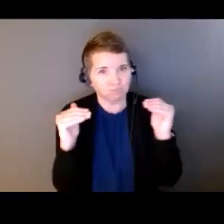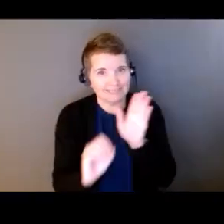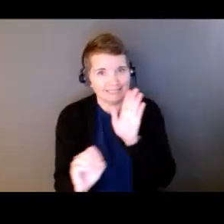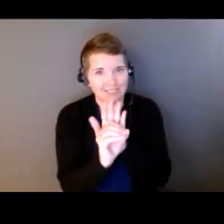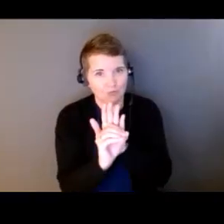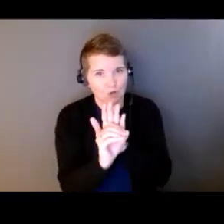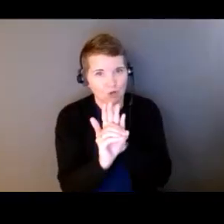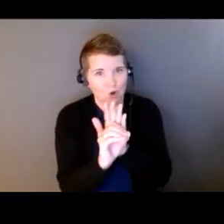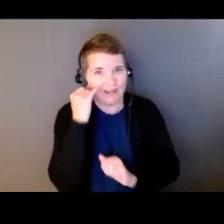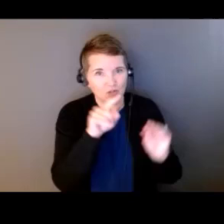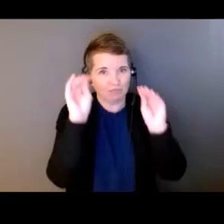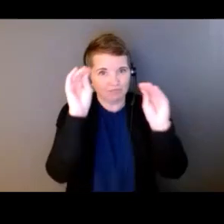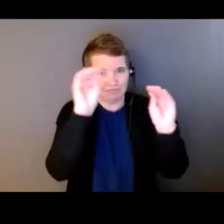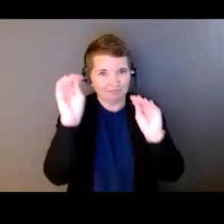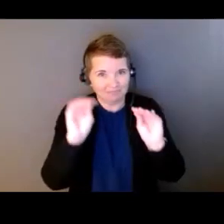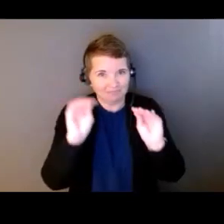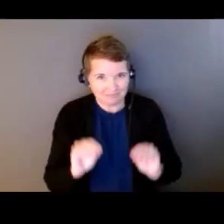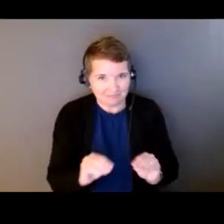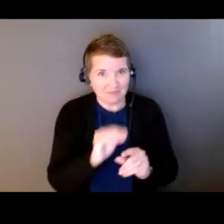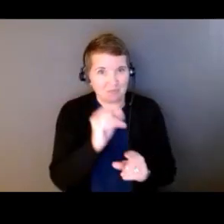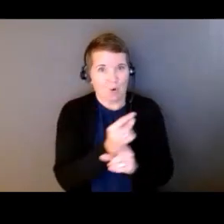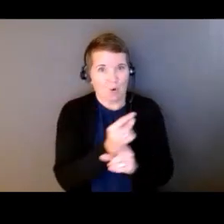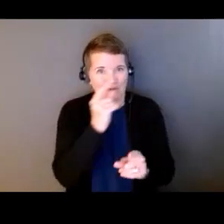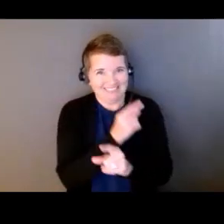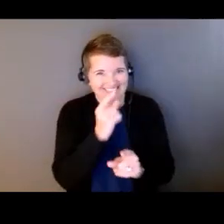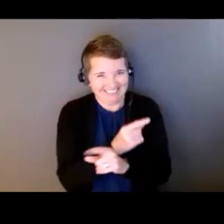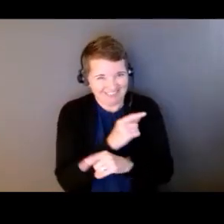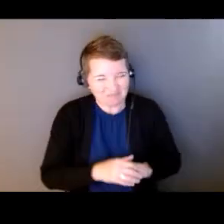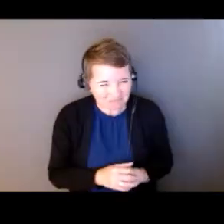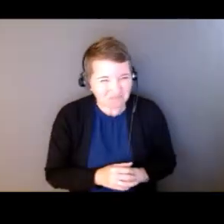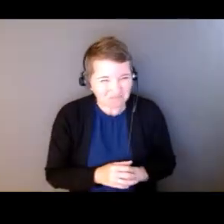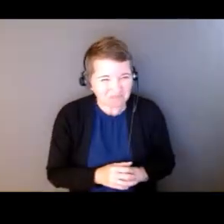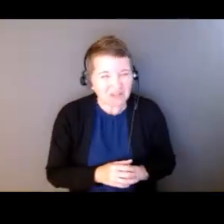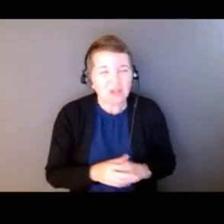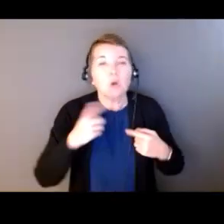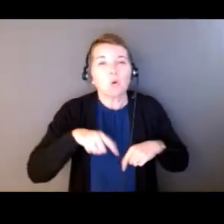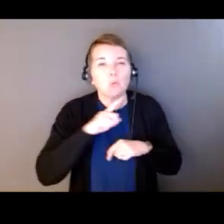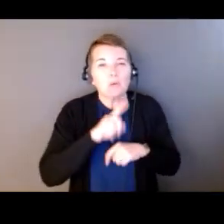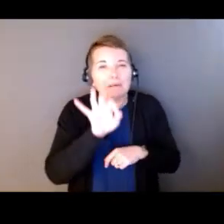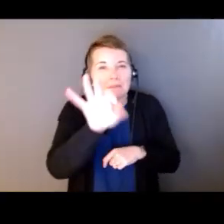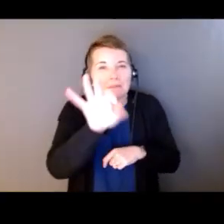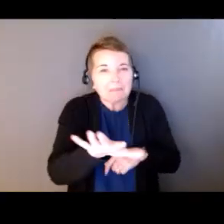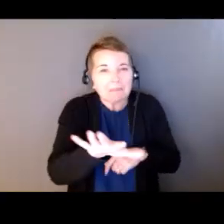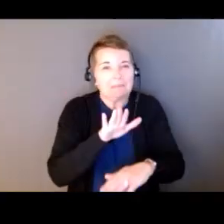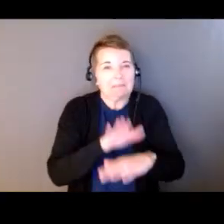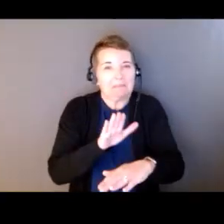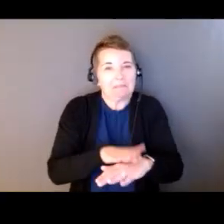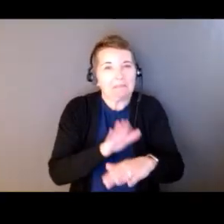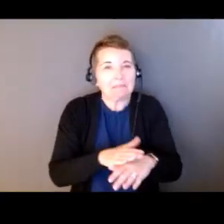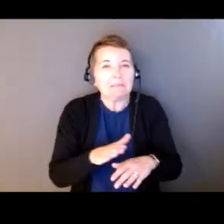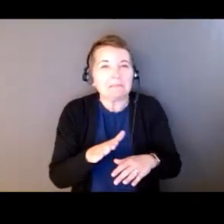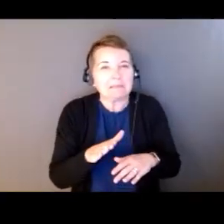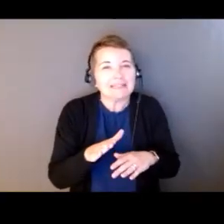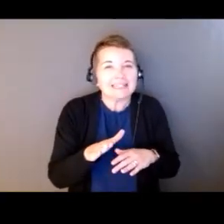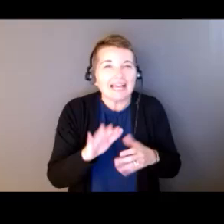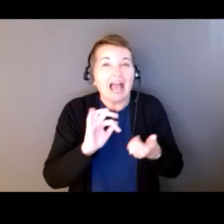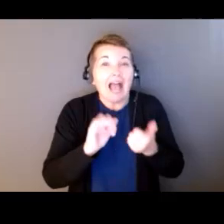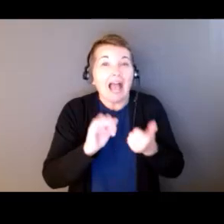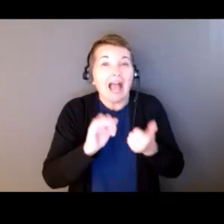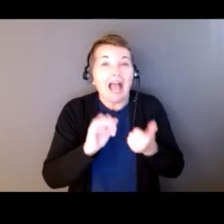So we'll give you some tips and tricks and best practices as we navigate further down through this presentation, but that's something to take note